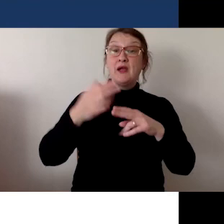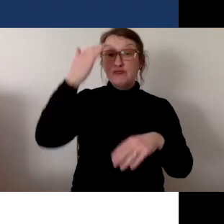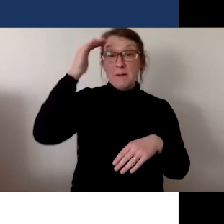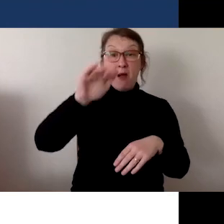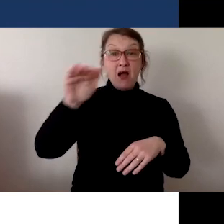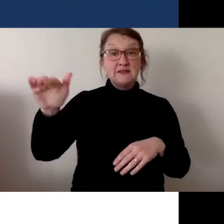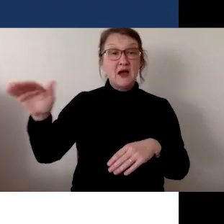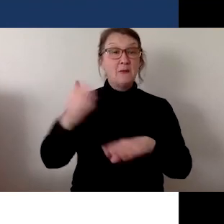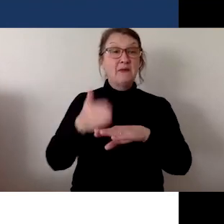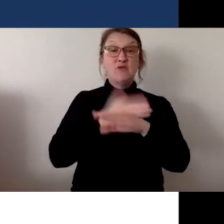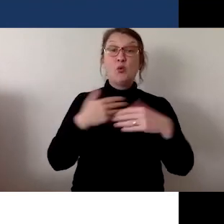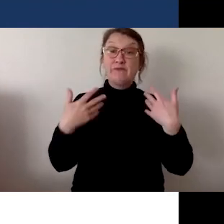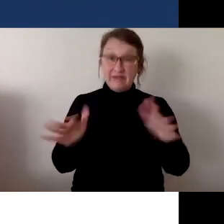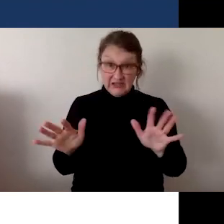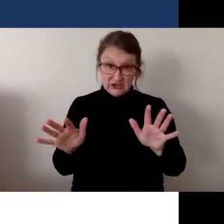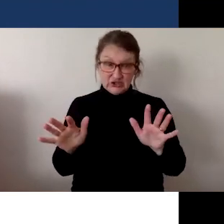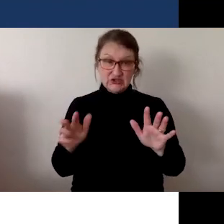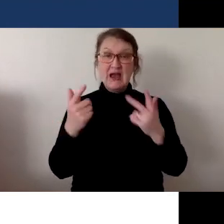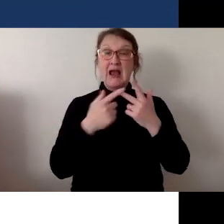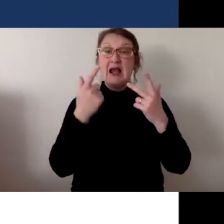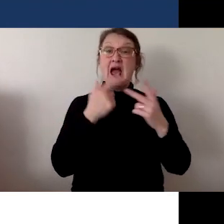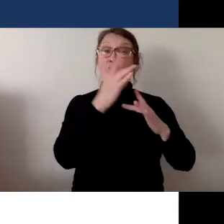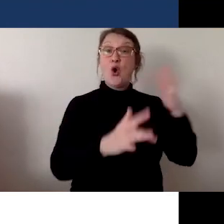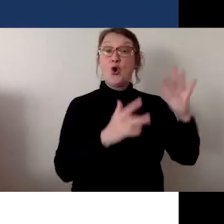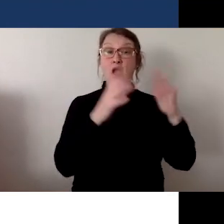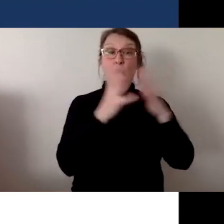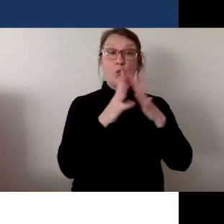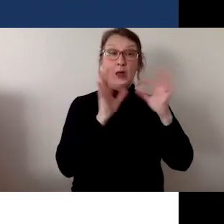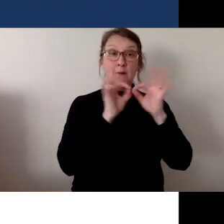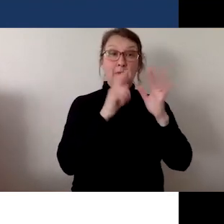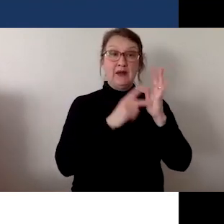still coming. This Friday, we are joined by Dr Carol Johnson, who will